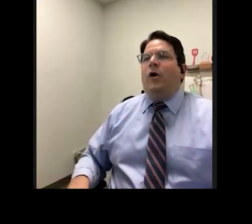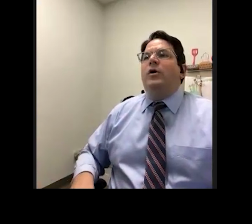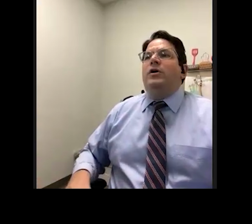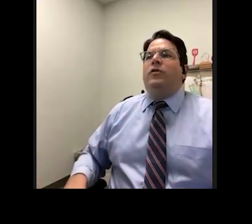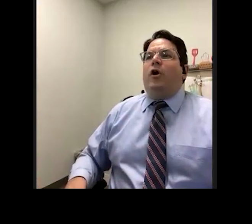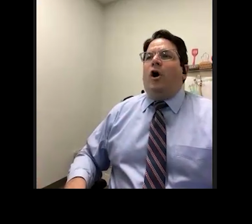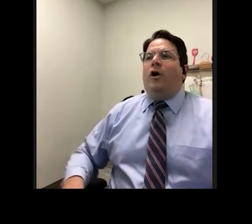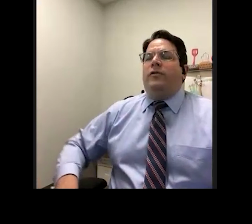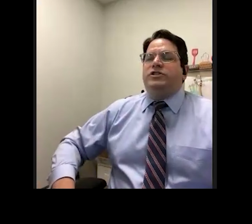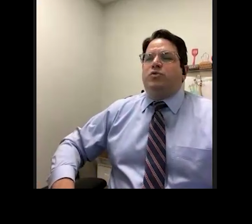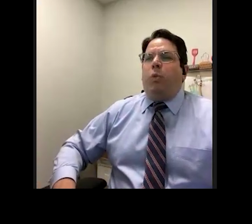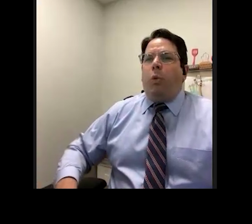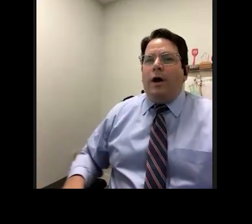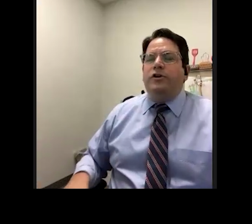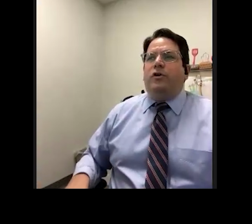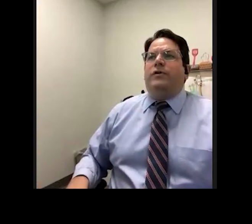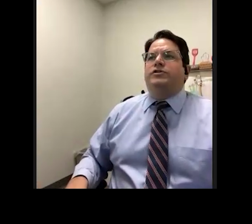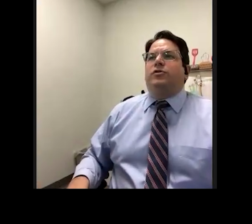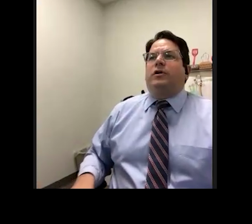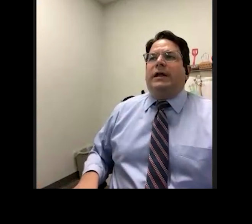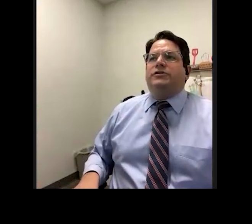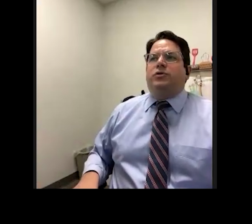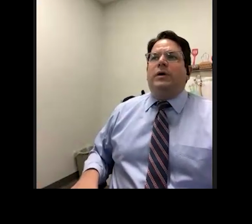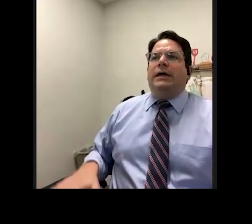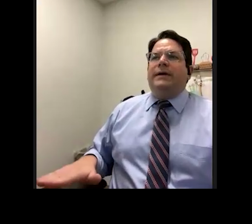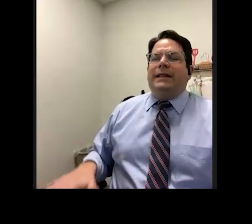But now there's just one universal credential